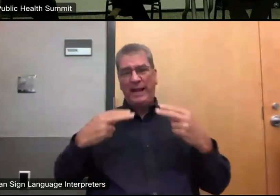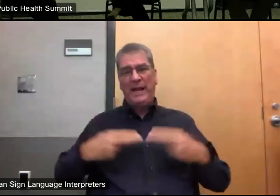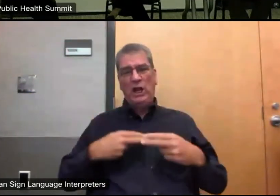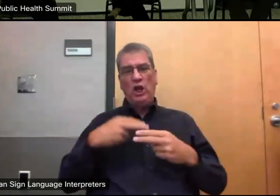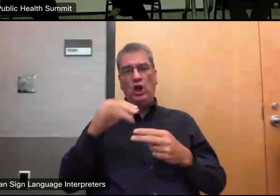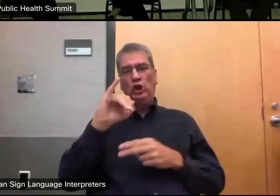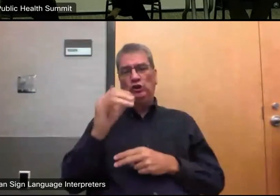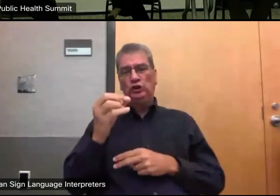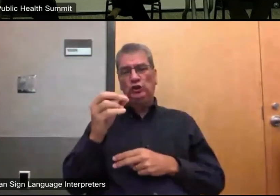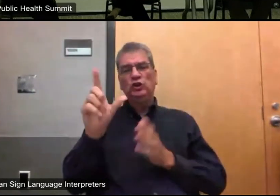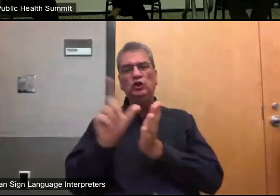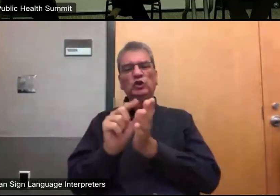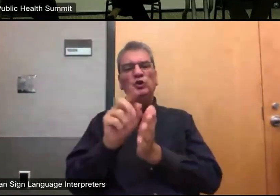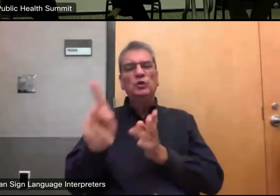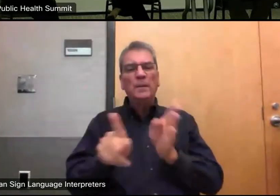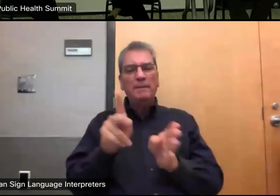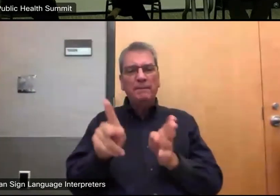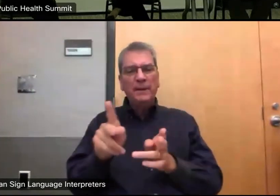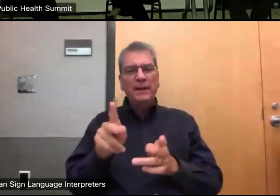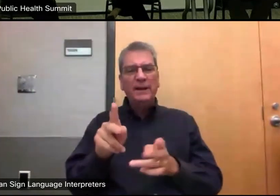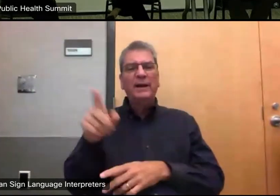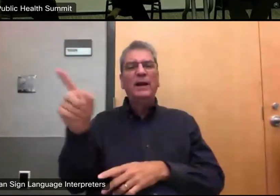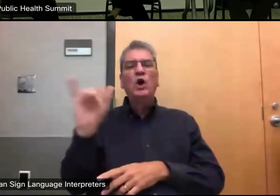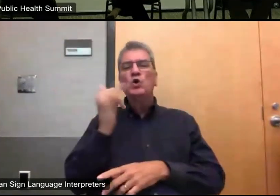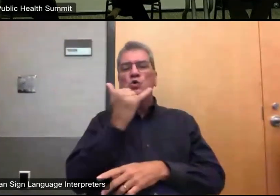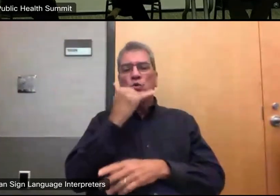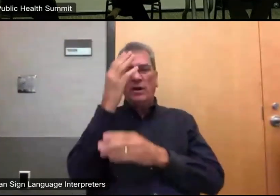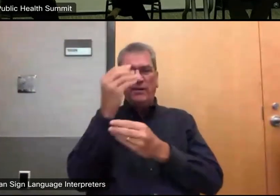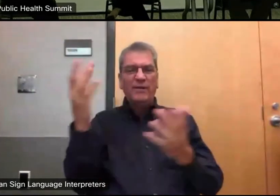they do a conference and like, misinformation is like, 1 of the biggest things that helped